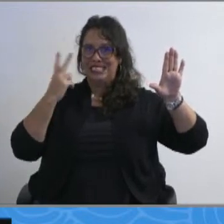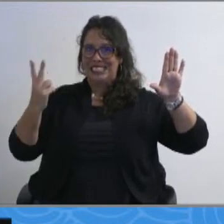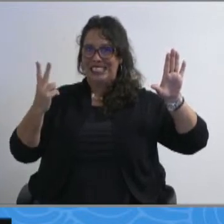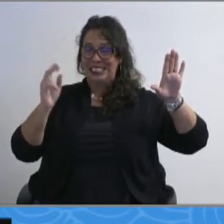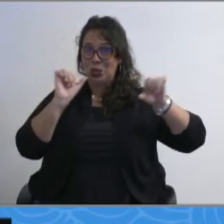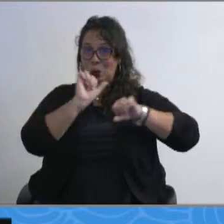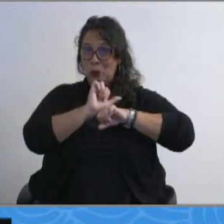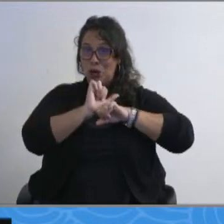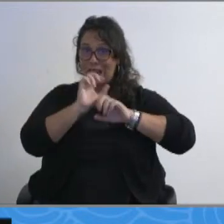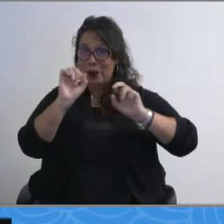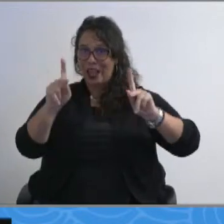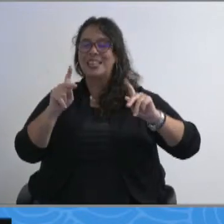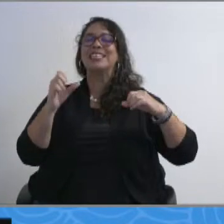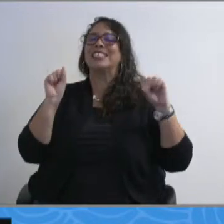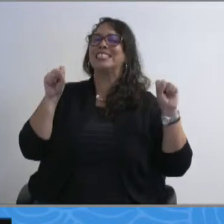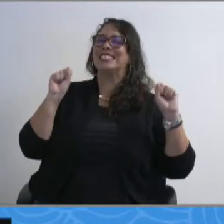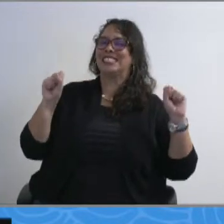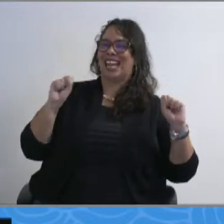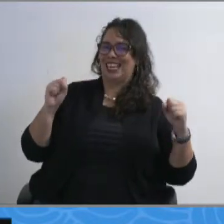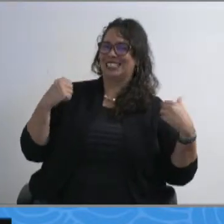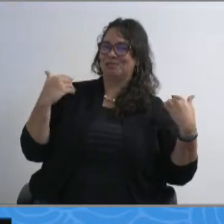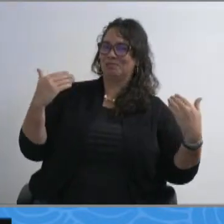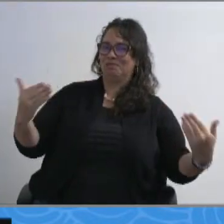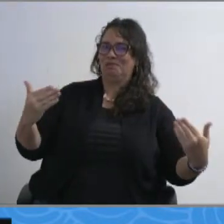It's working. So, just go to slideshow so we can see it in that.